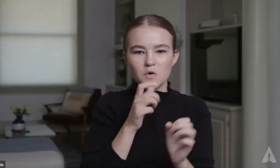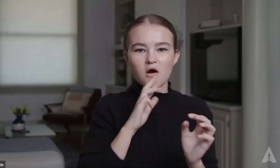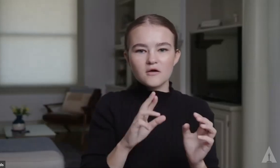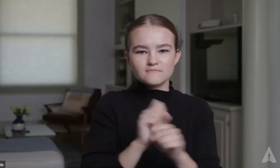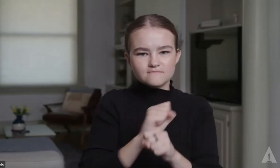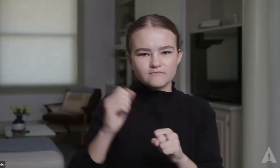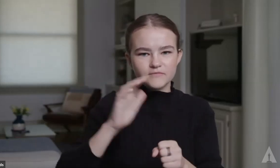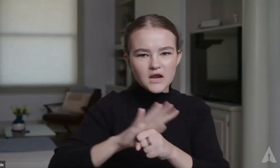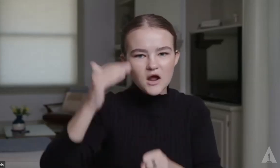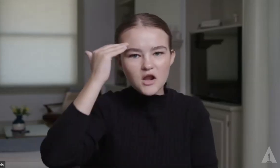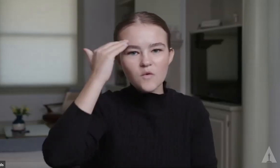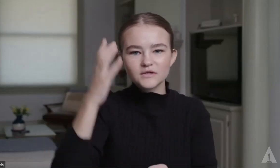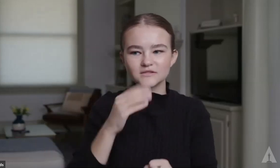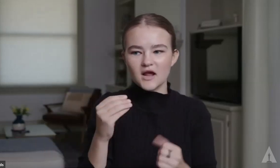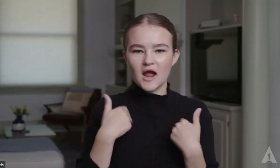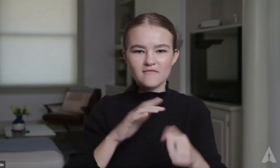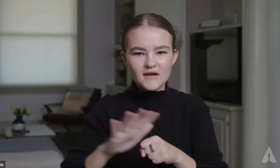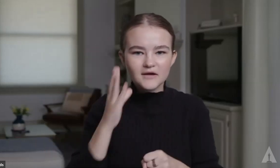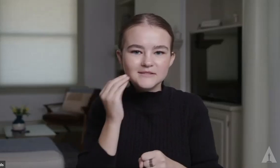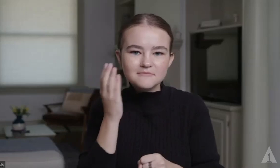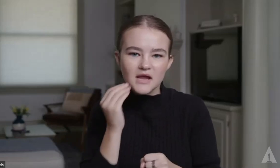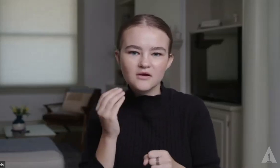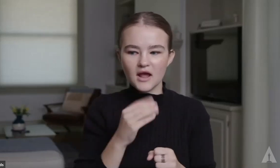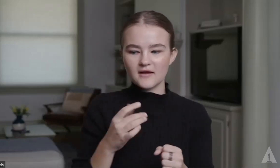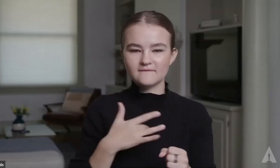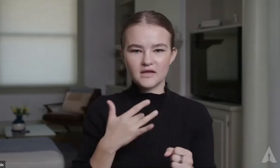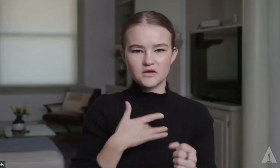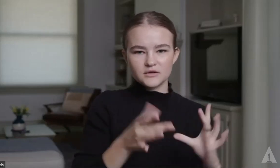I would love to see those icons who have so much